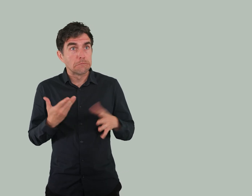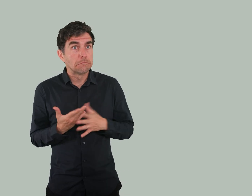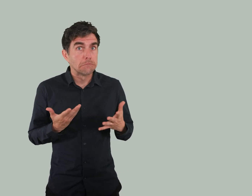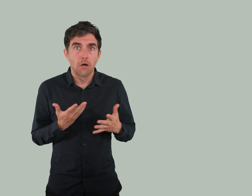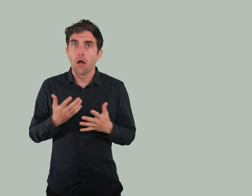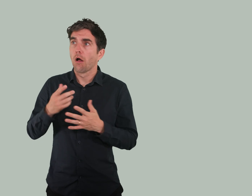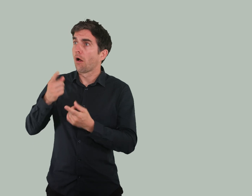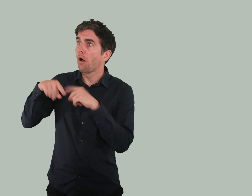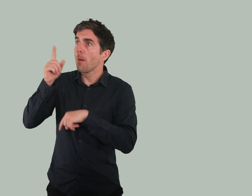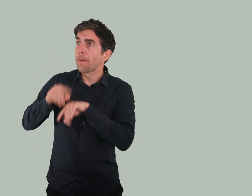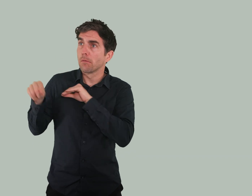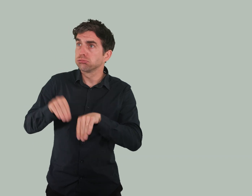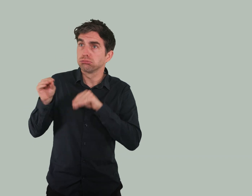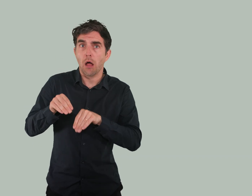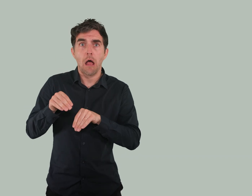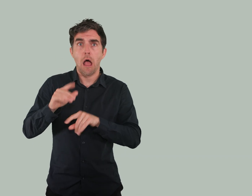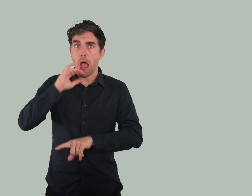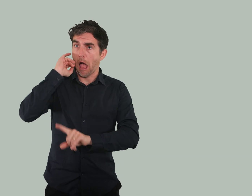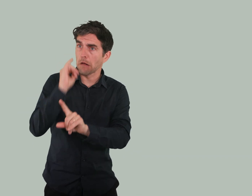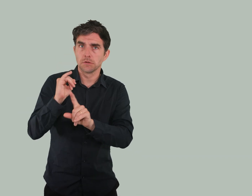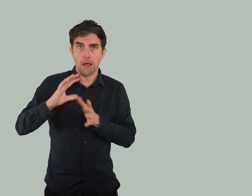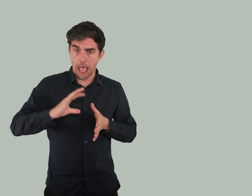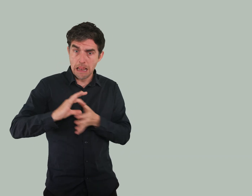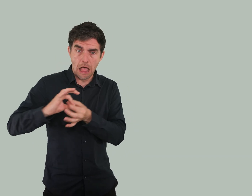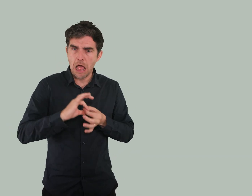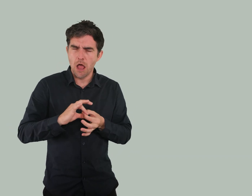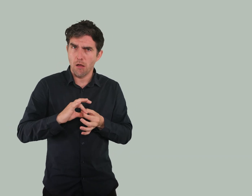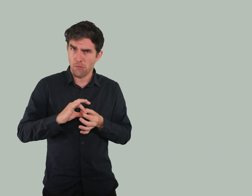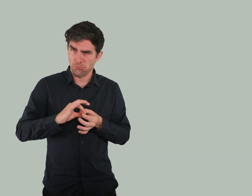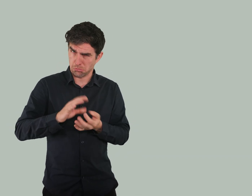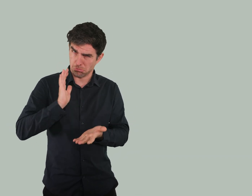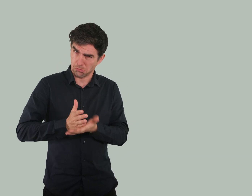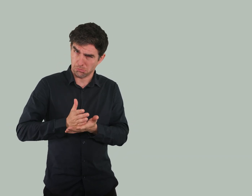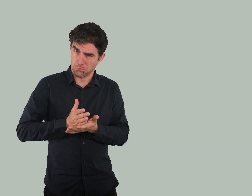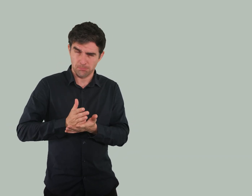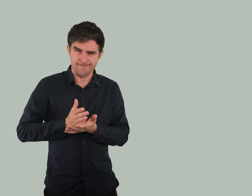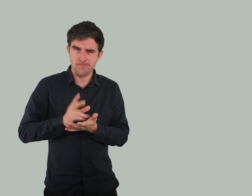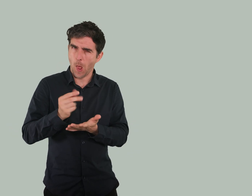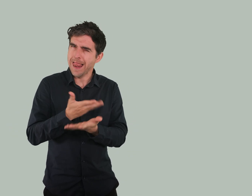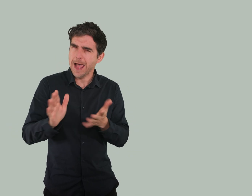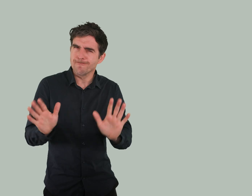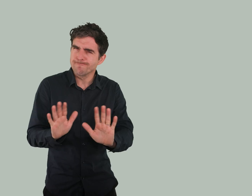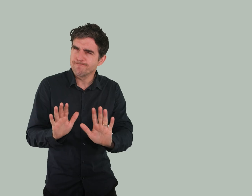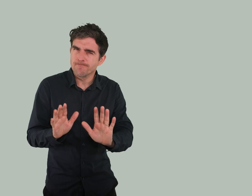and youth employment is not straightforward.